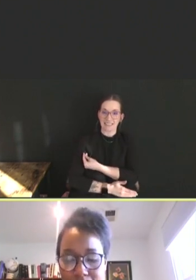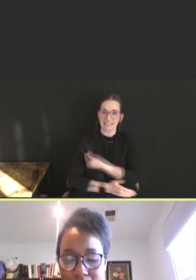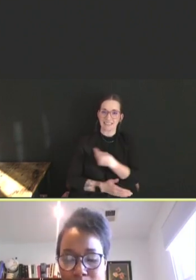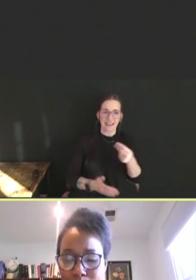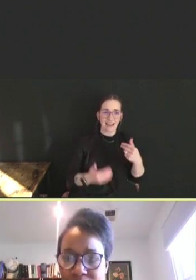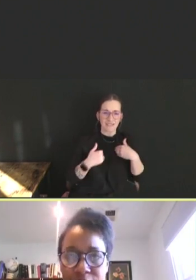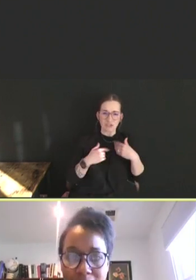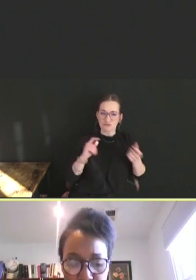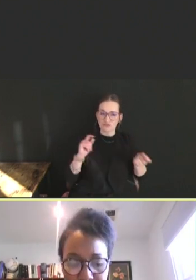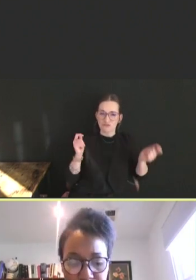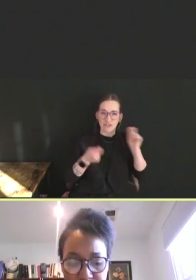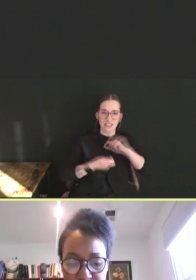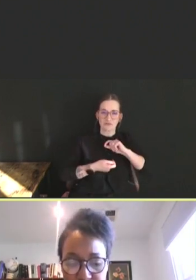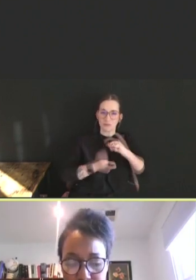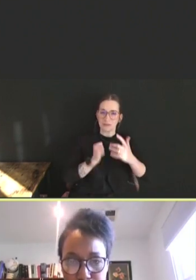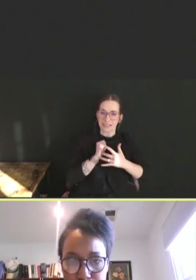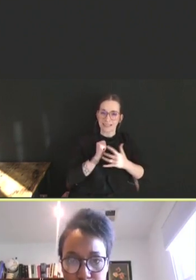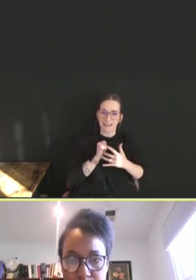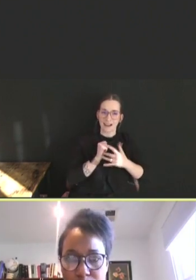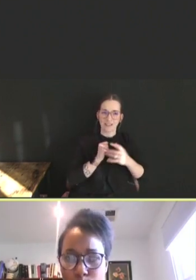and manufacturing innovation.